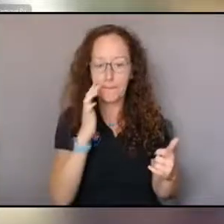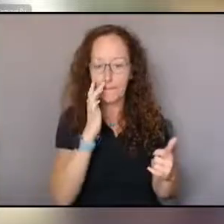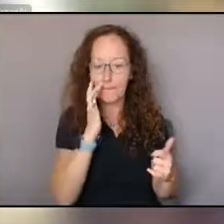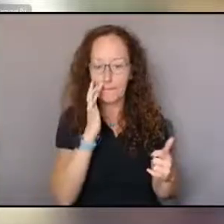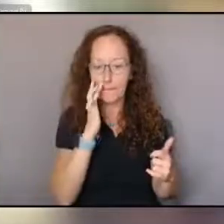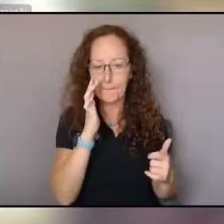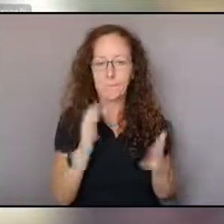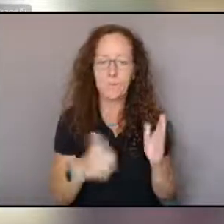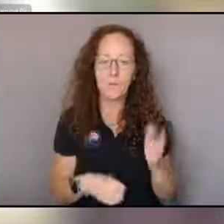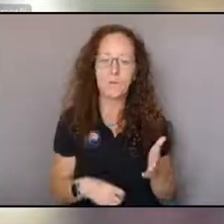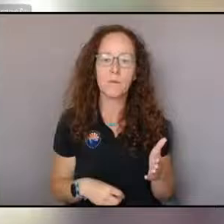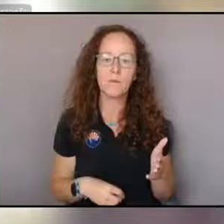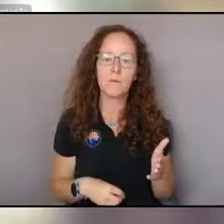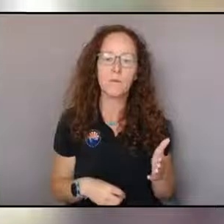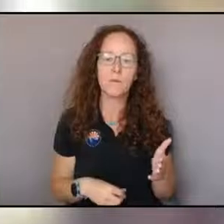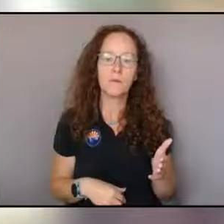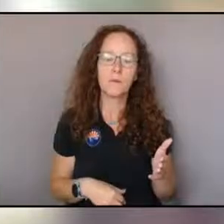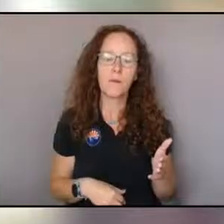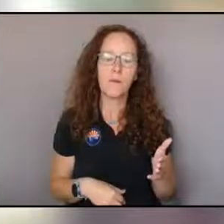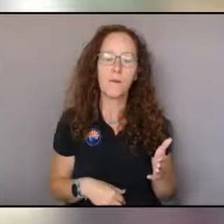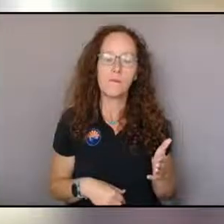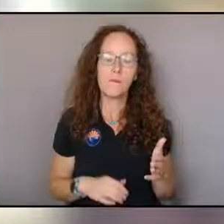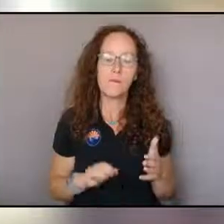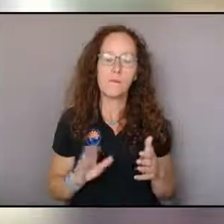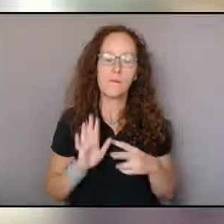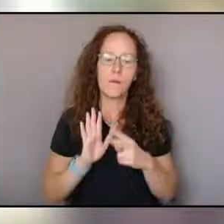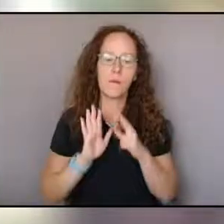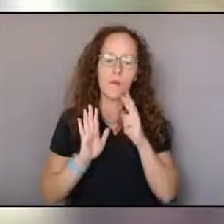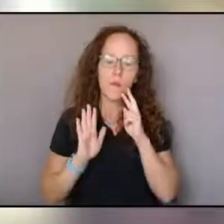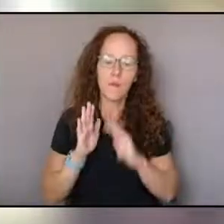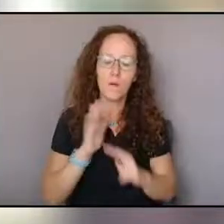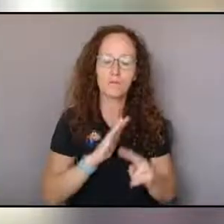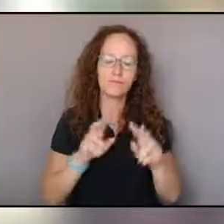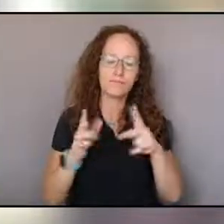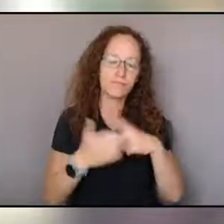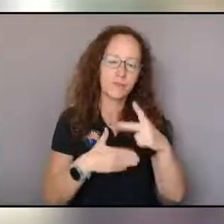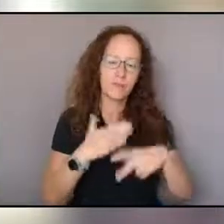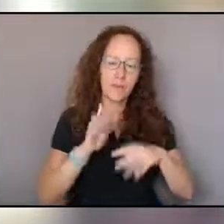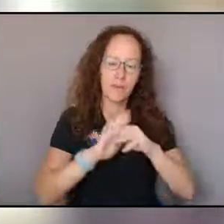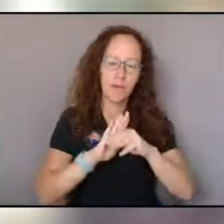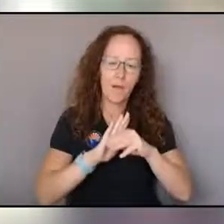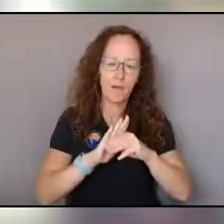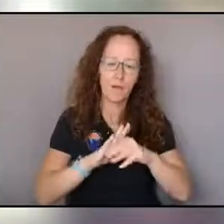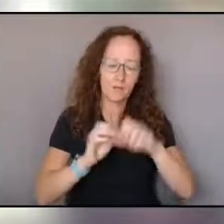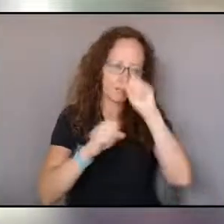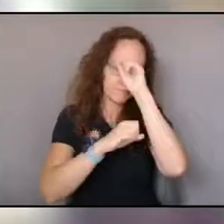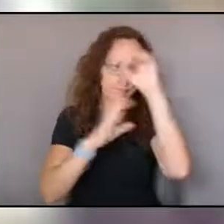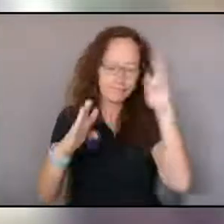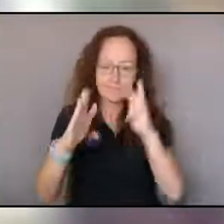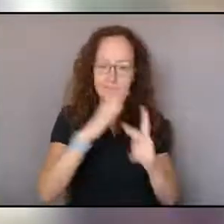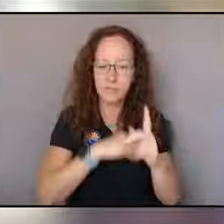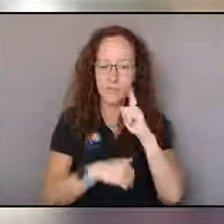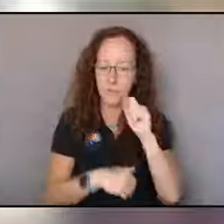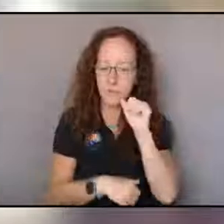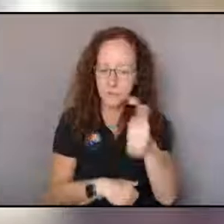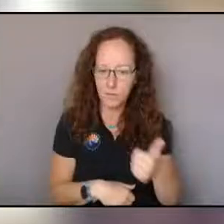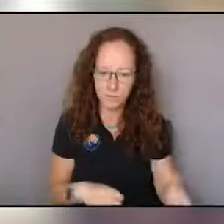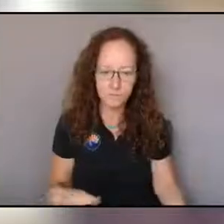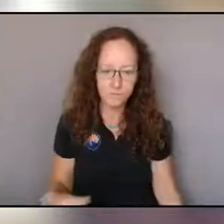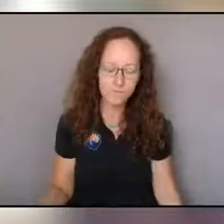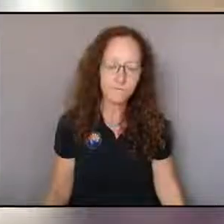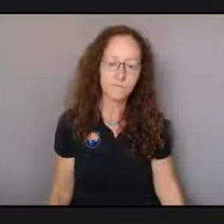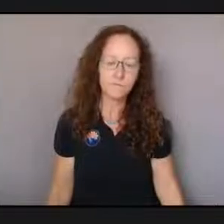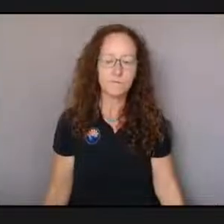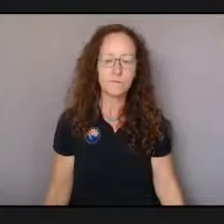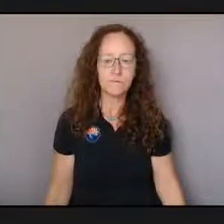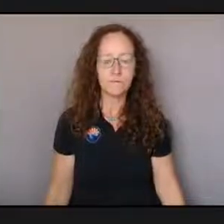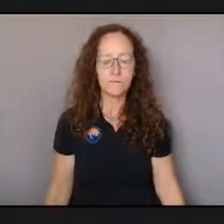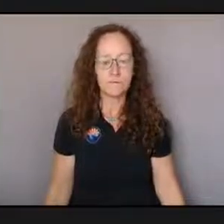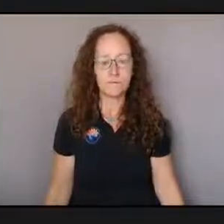NOW LET'S TAKE A LOOK AT THE MODEL RUN THAT I HAVE FOR